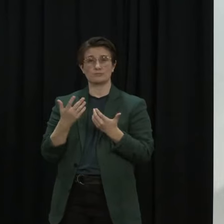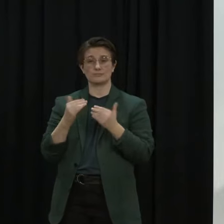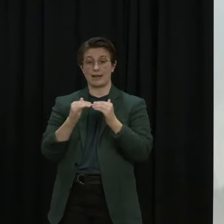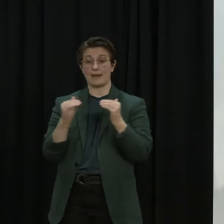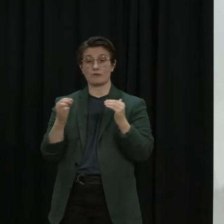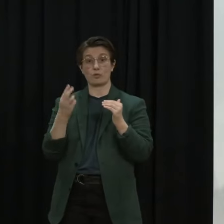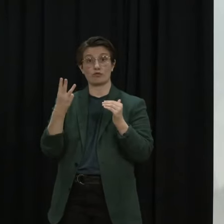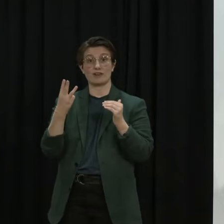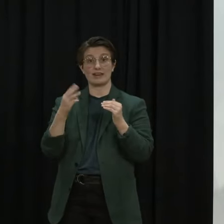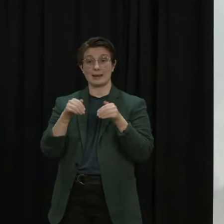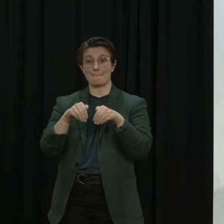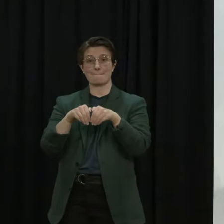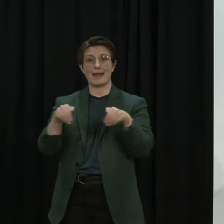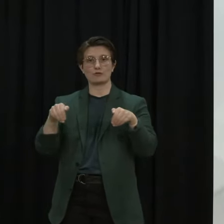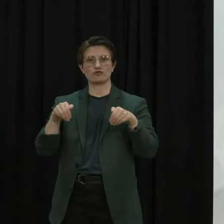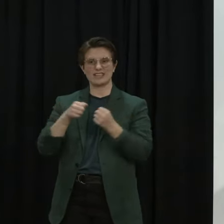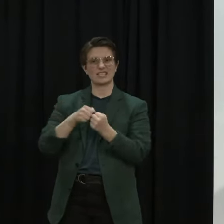I don't have that